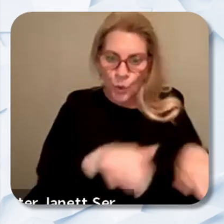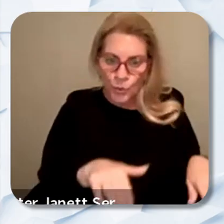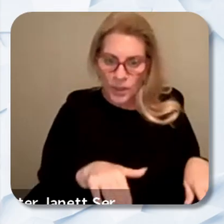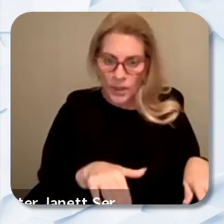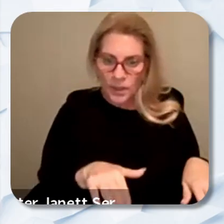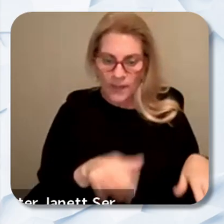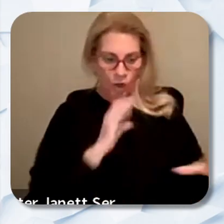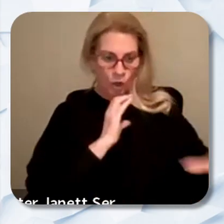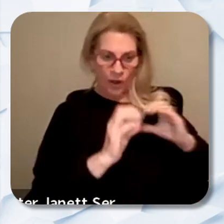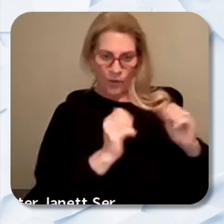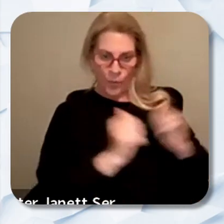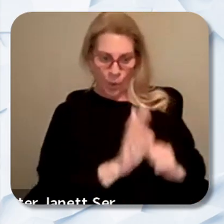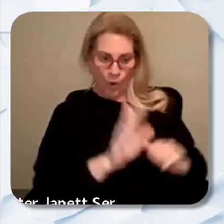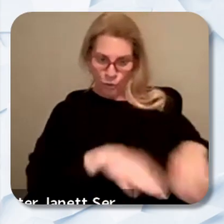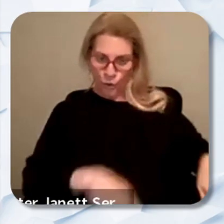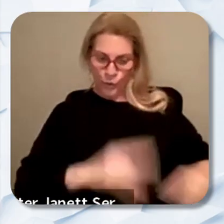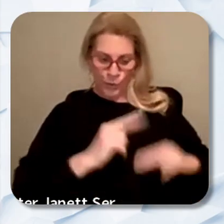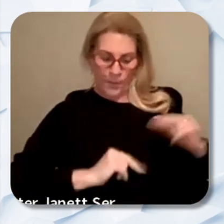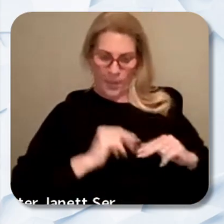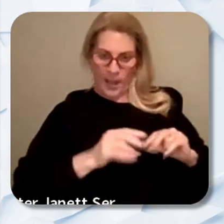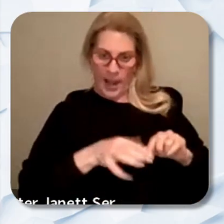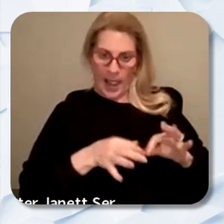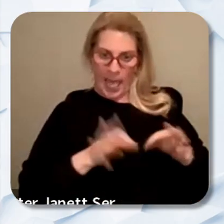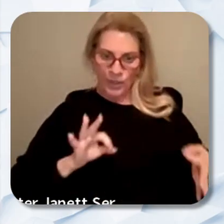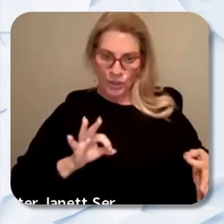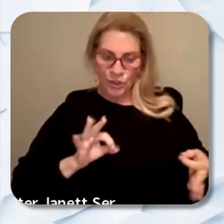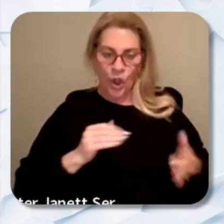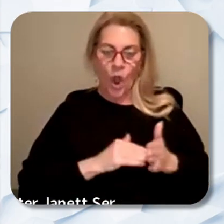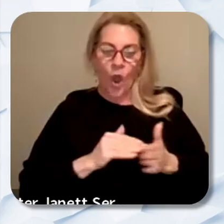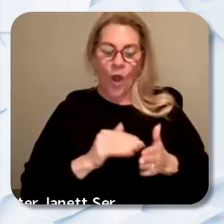conversation with your children to build language. A lot of times when parents pick up their children